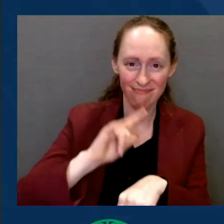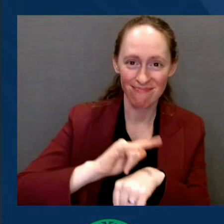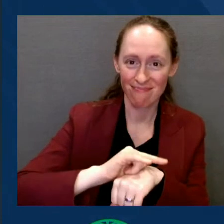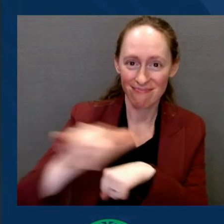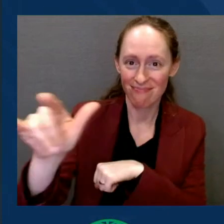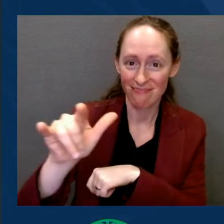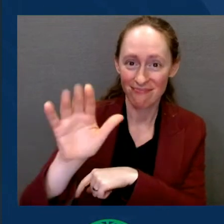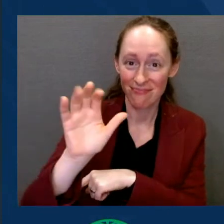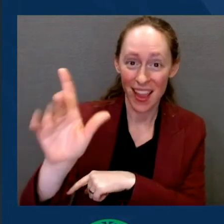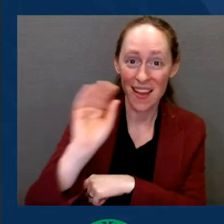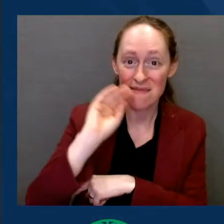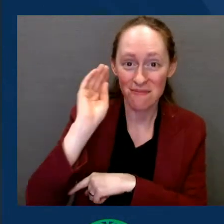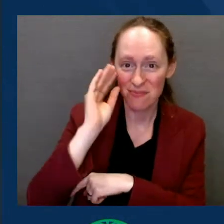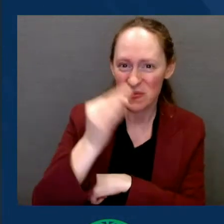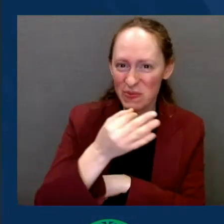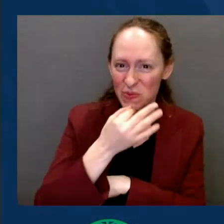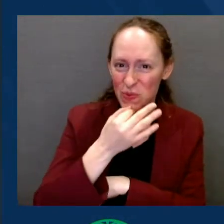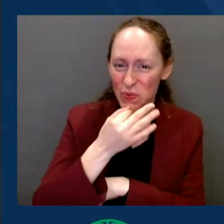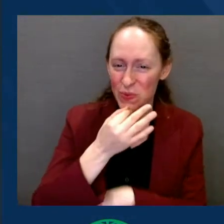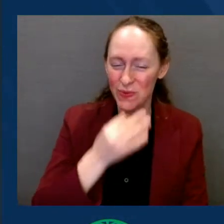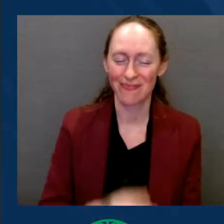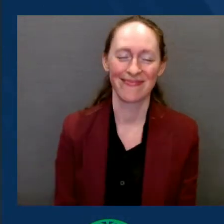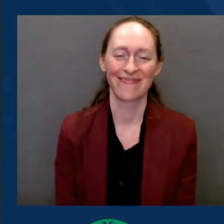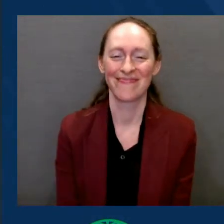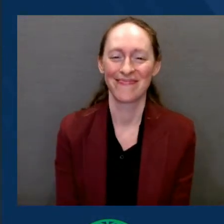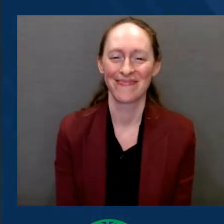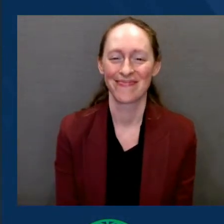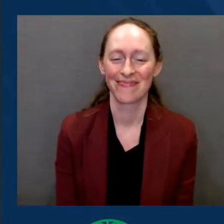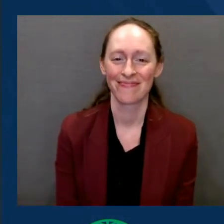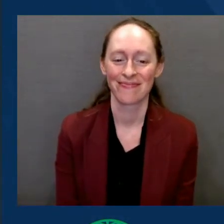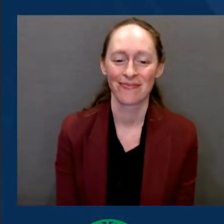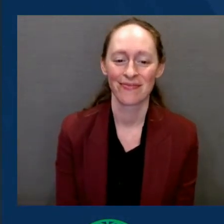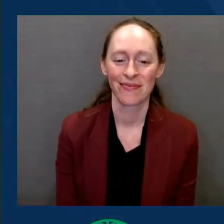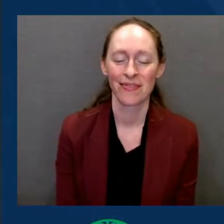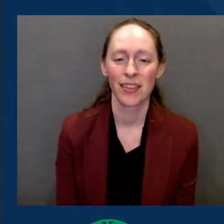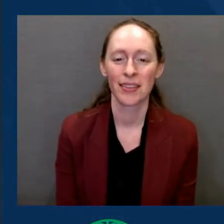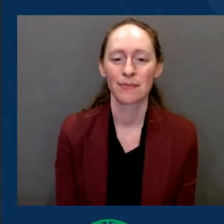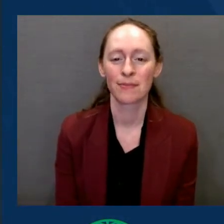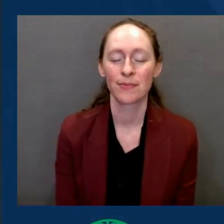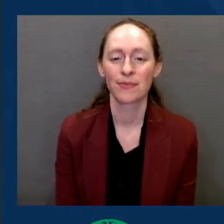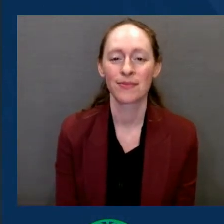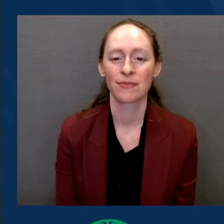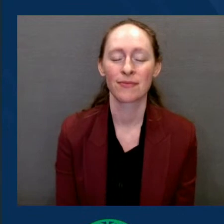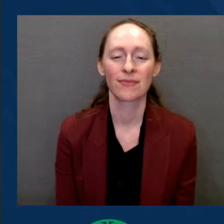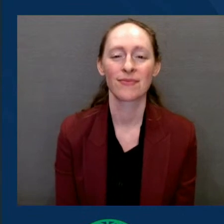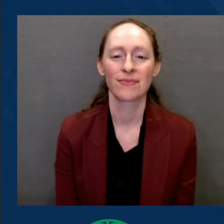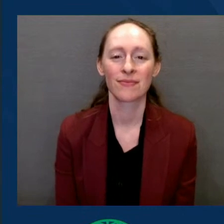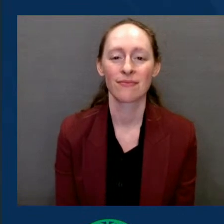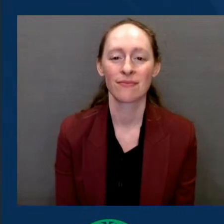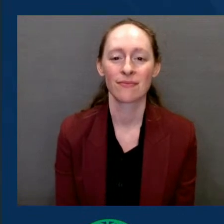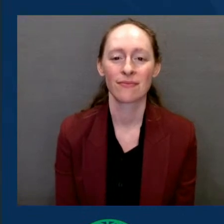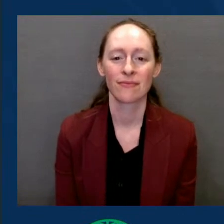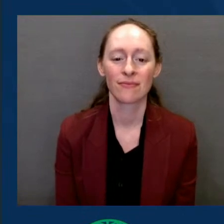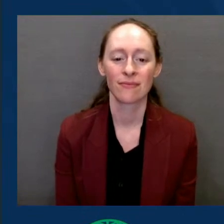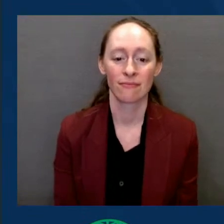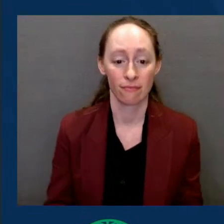I can't think of a more critical topic to end this summit on. We're facing a global food crisis, and --